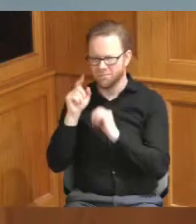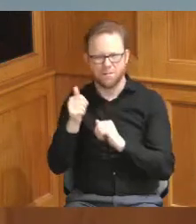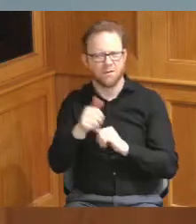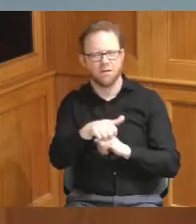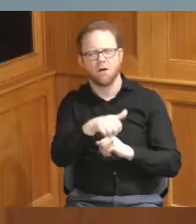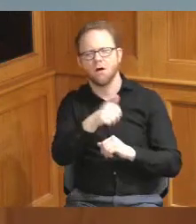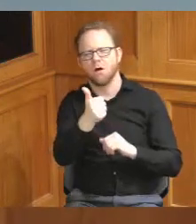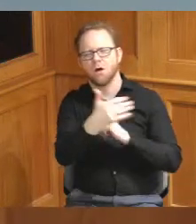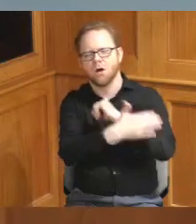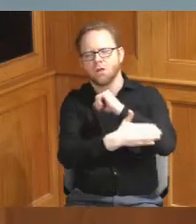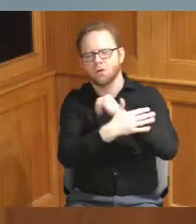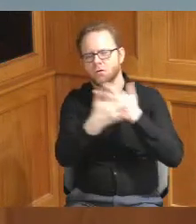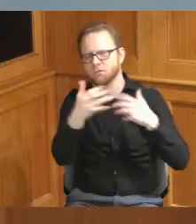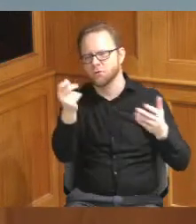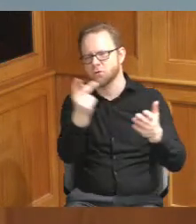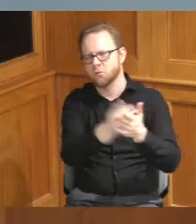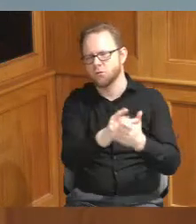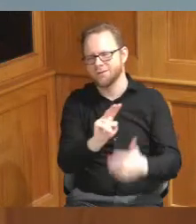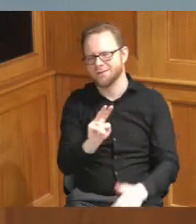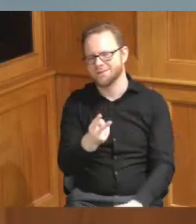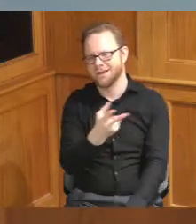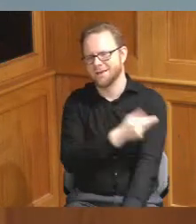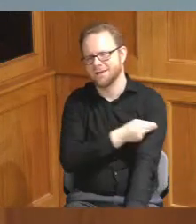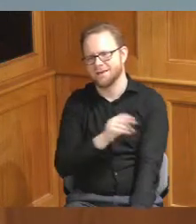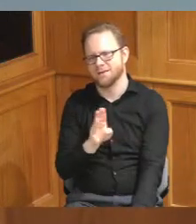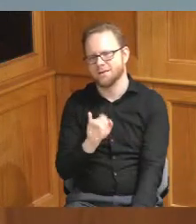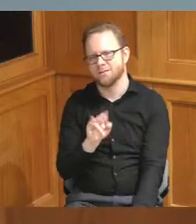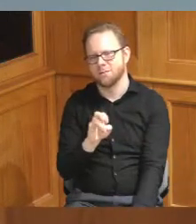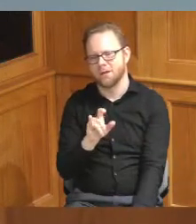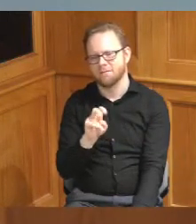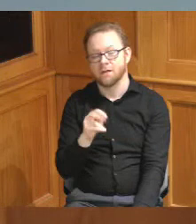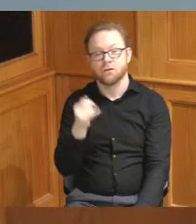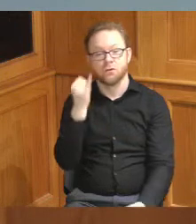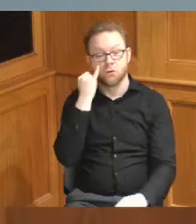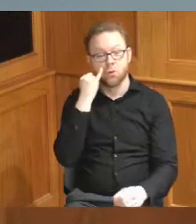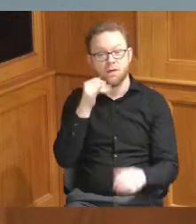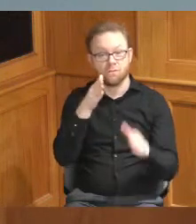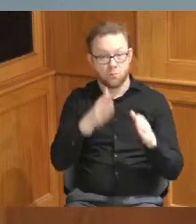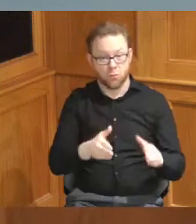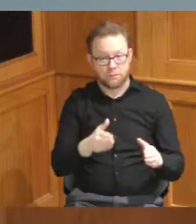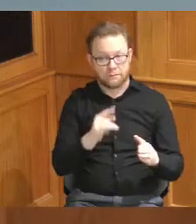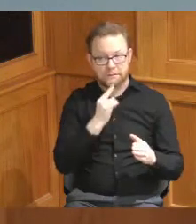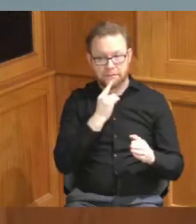approved a second bivalent shot for those that are immunocompromised there seems to be locally